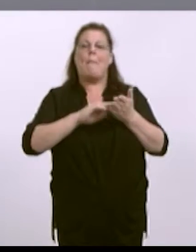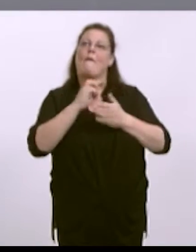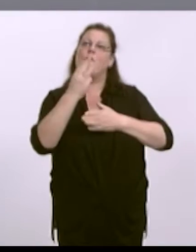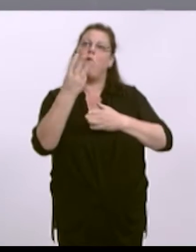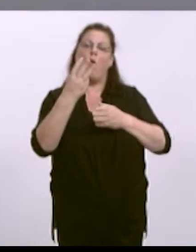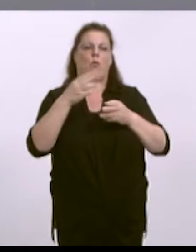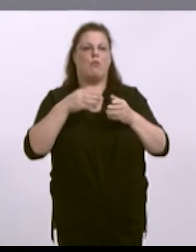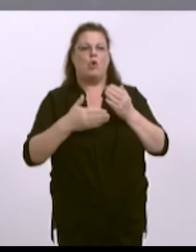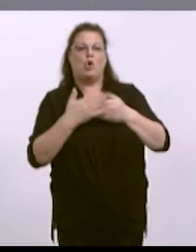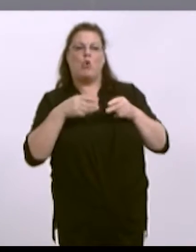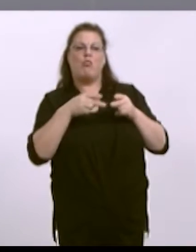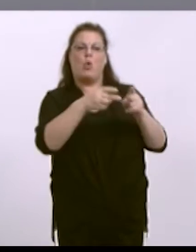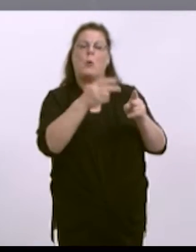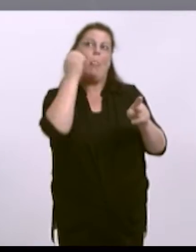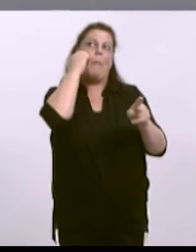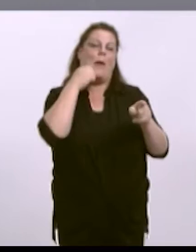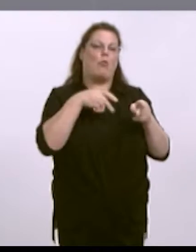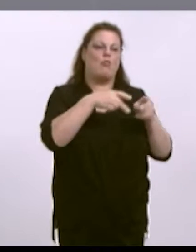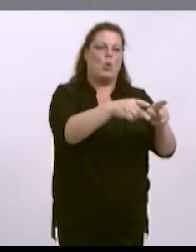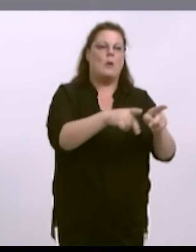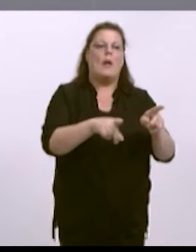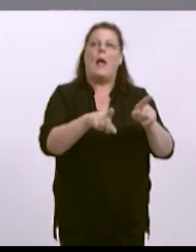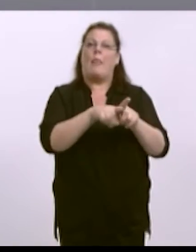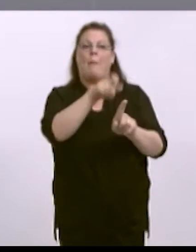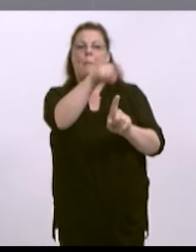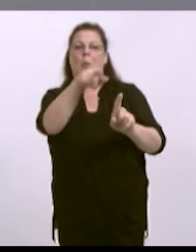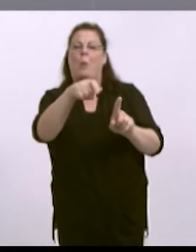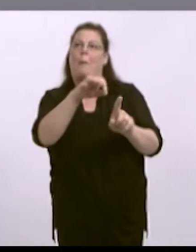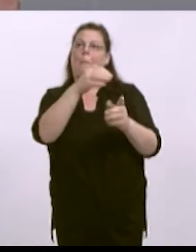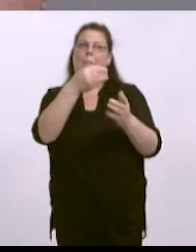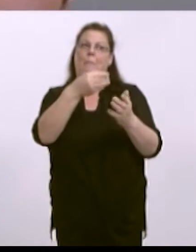option, you have the pupil premium agreed with the education Secretary, and you have